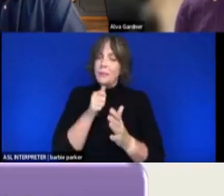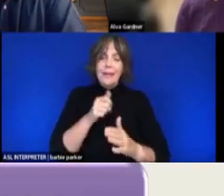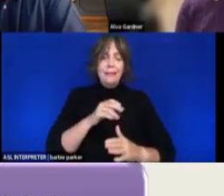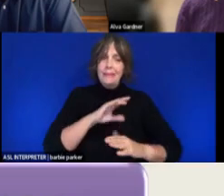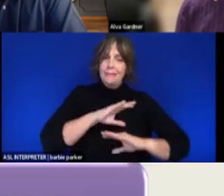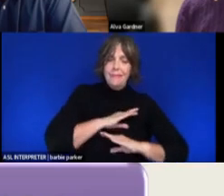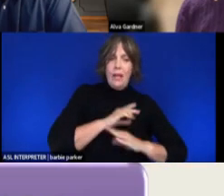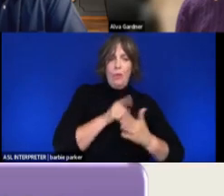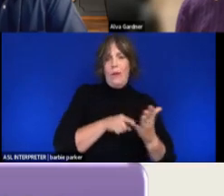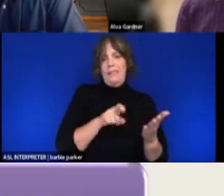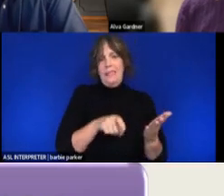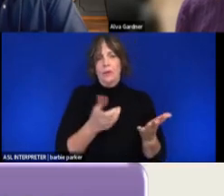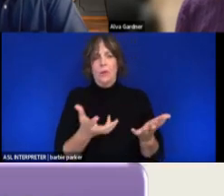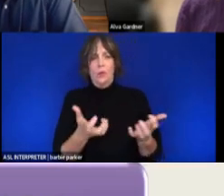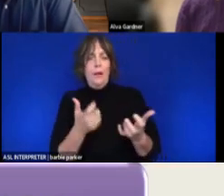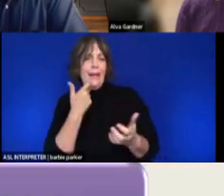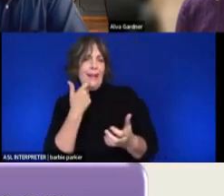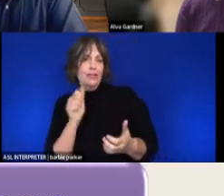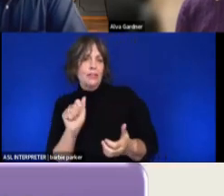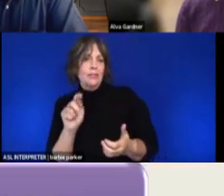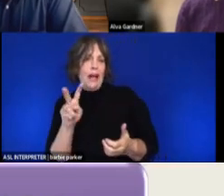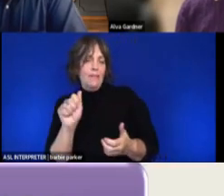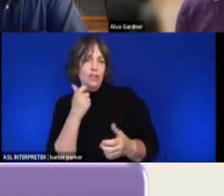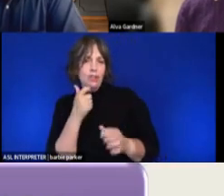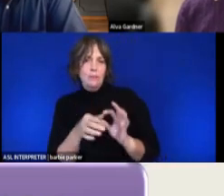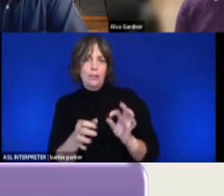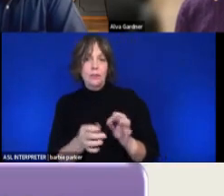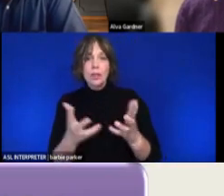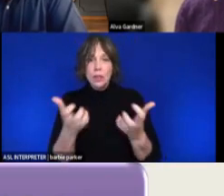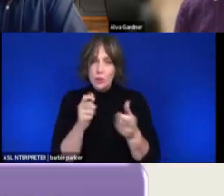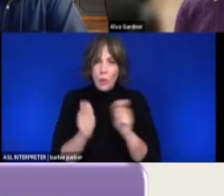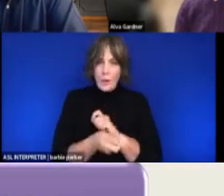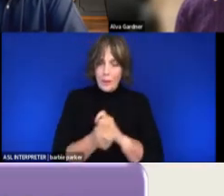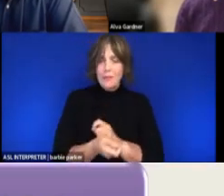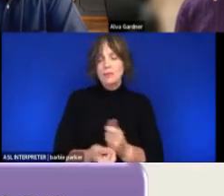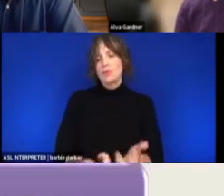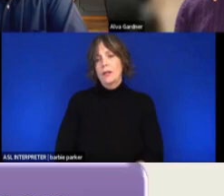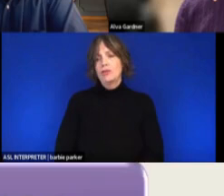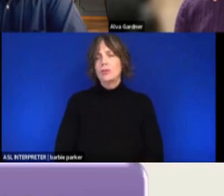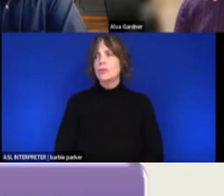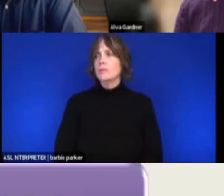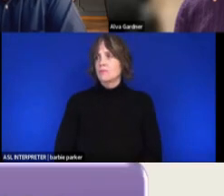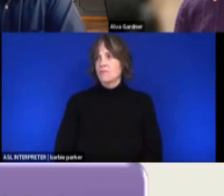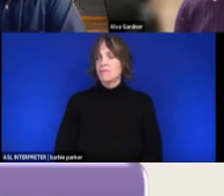mentioned. So if we really want to make that switch, what we really need to do is really